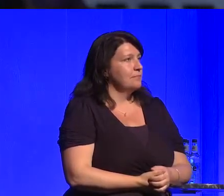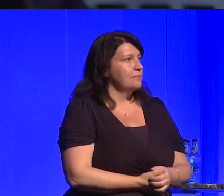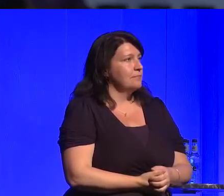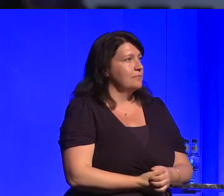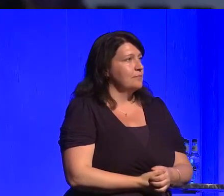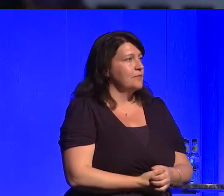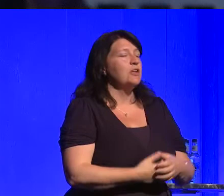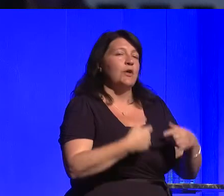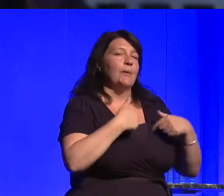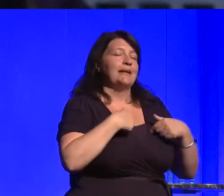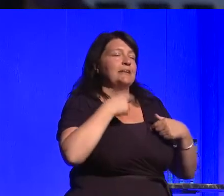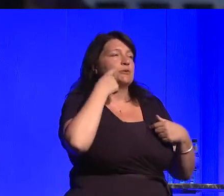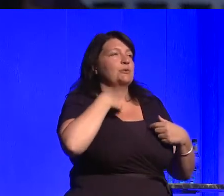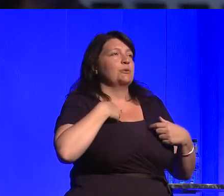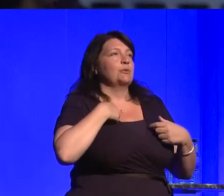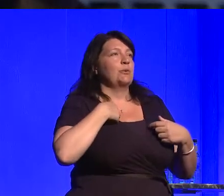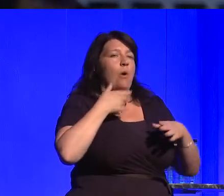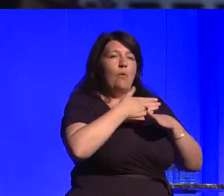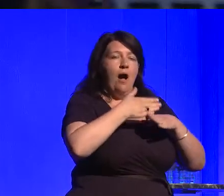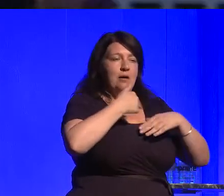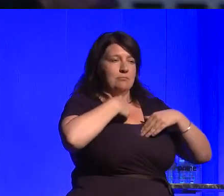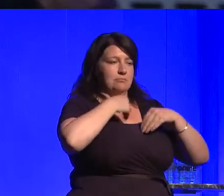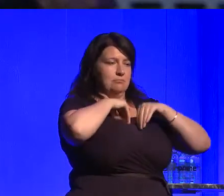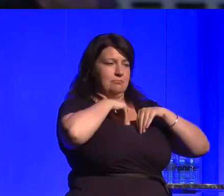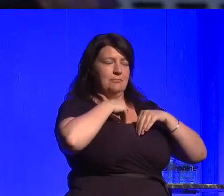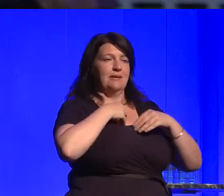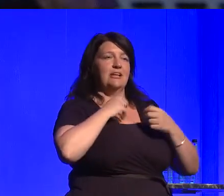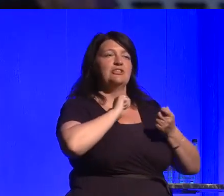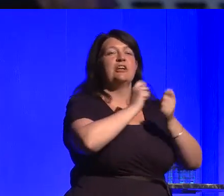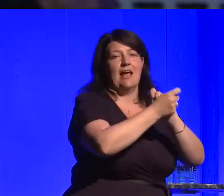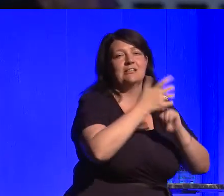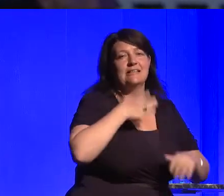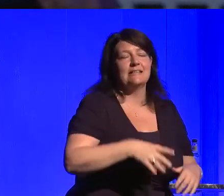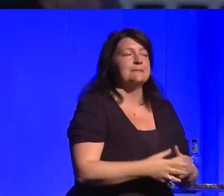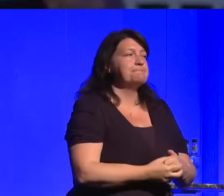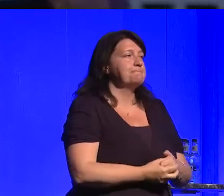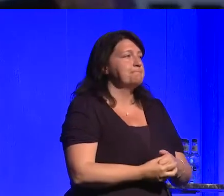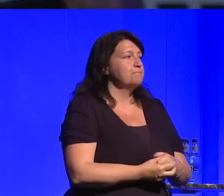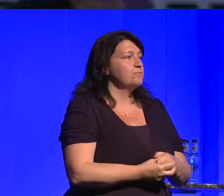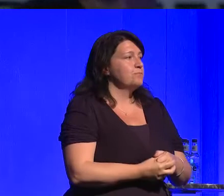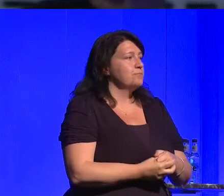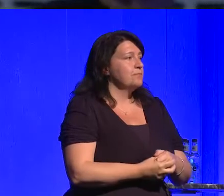work in future. So this is not just a single, really good day, a really good set of conversations.